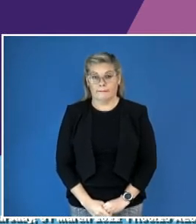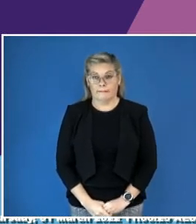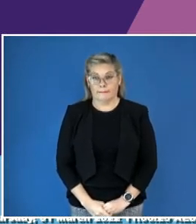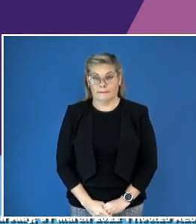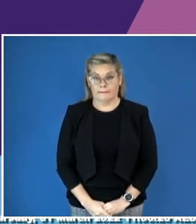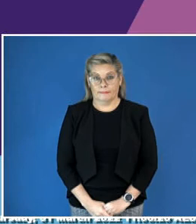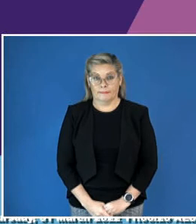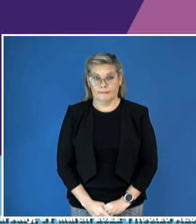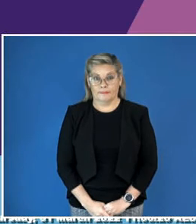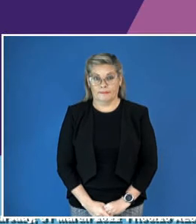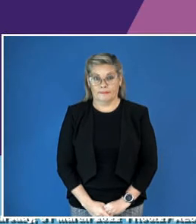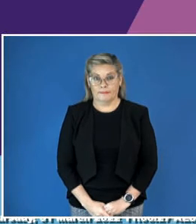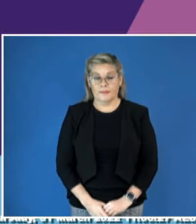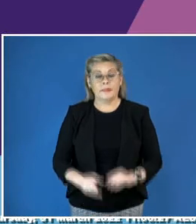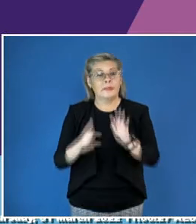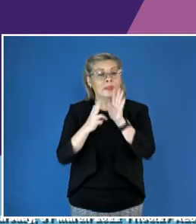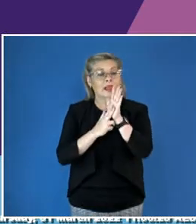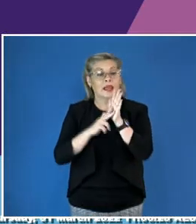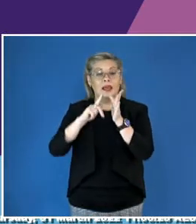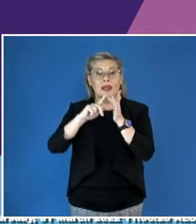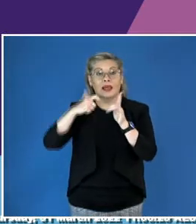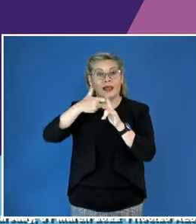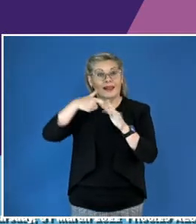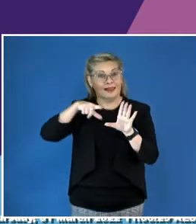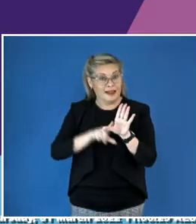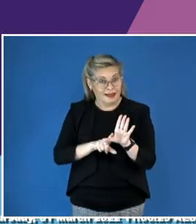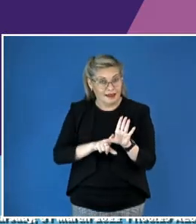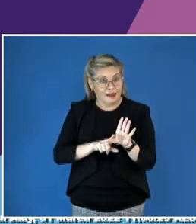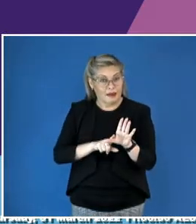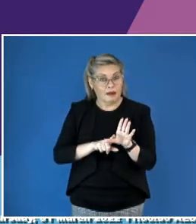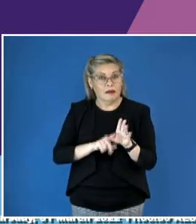Niky was sexually assaulted at a respite centre of Anglicare Southern Queensland in